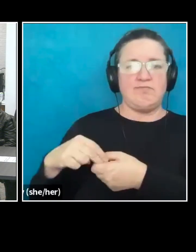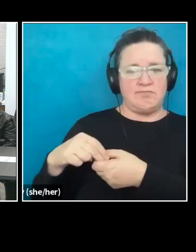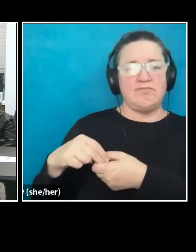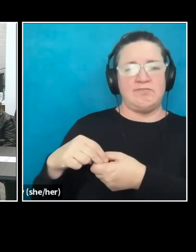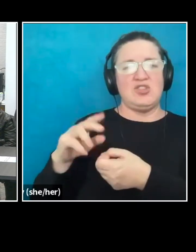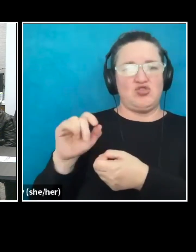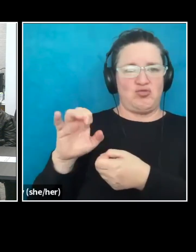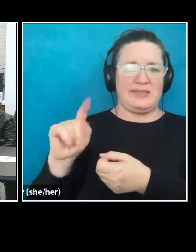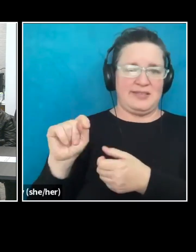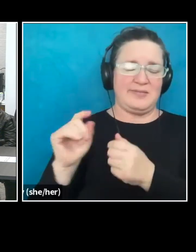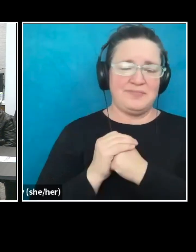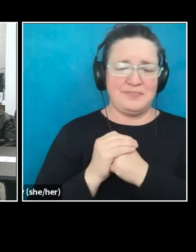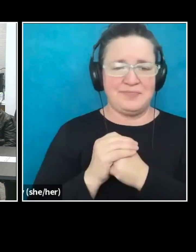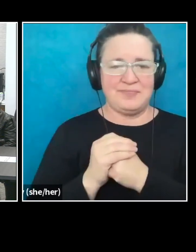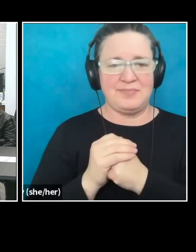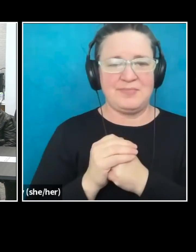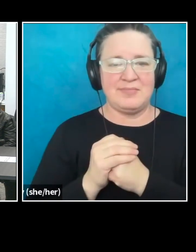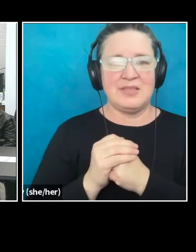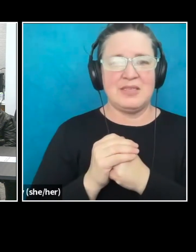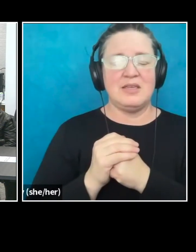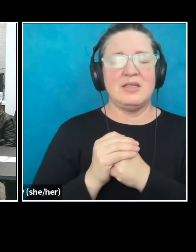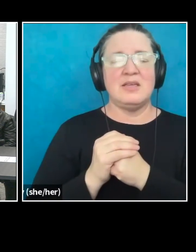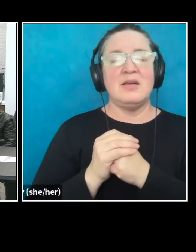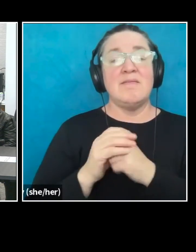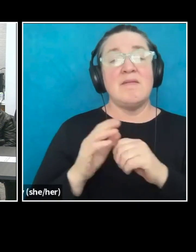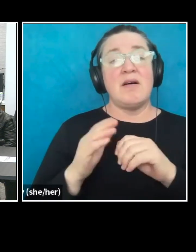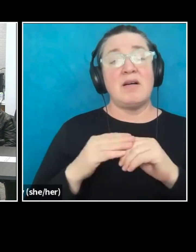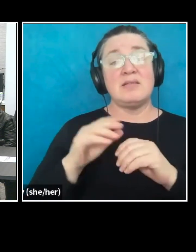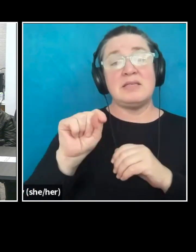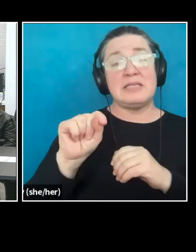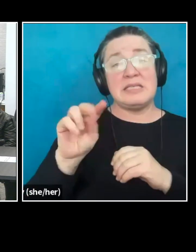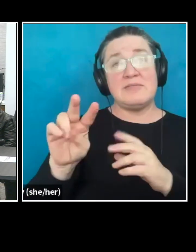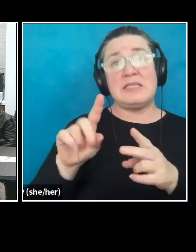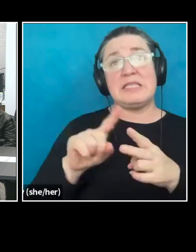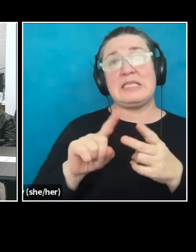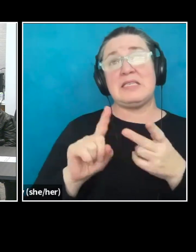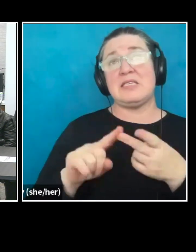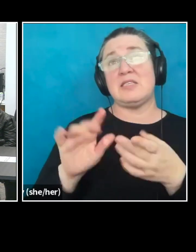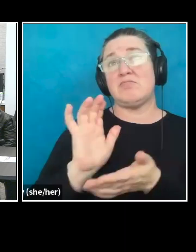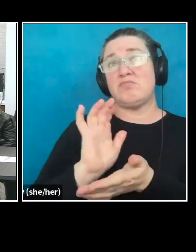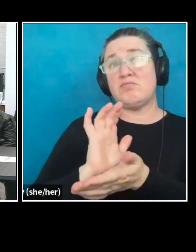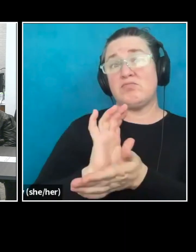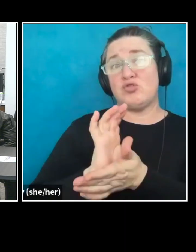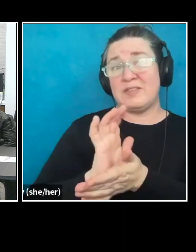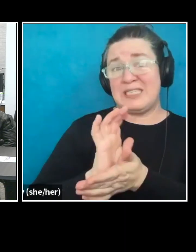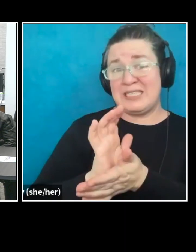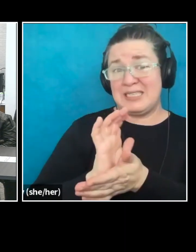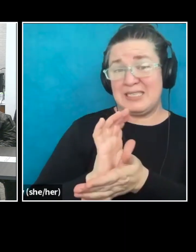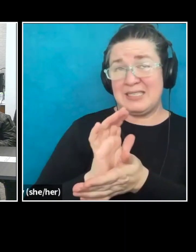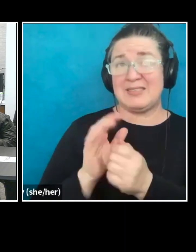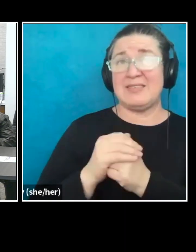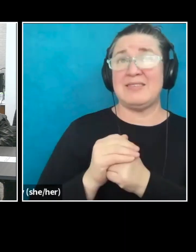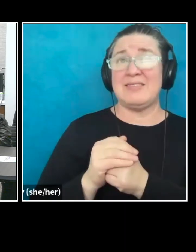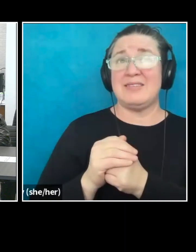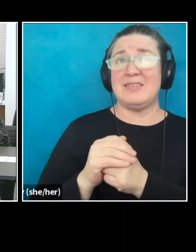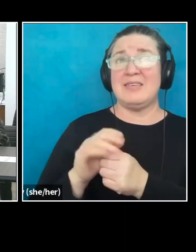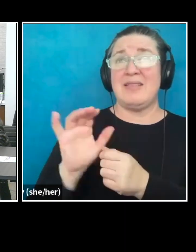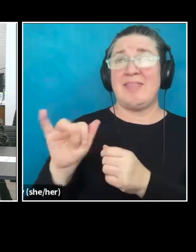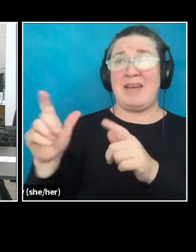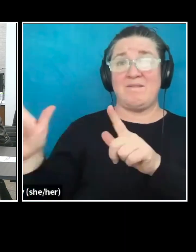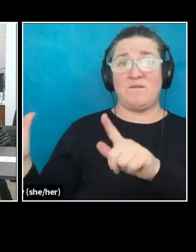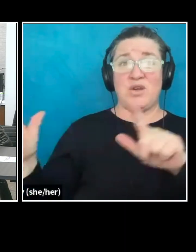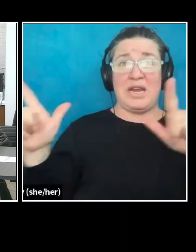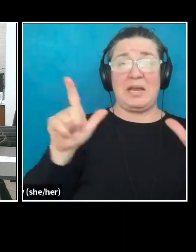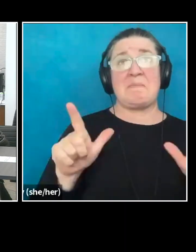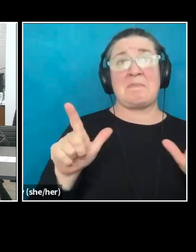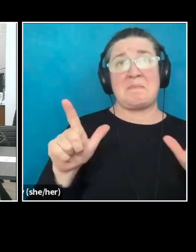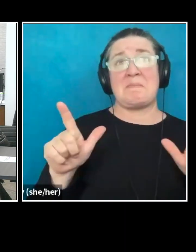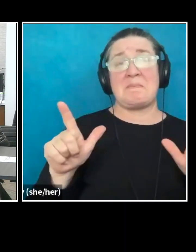frame that we see on TV or movies is that somebody who it's a it's a really is a corollary to show